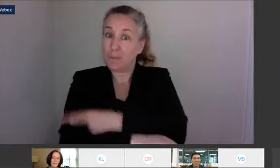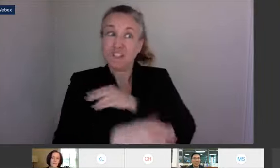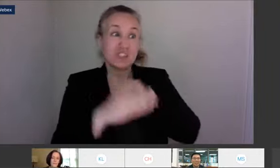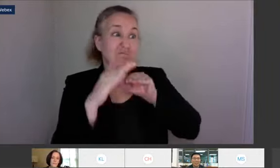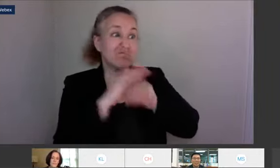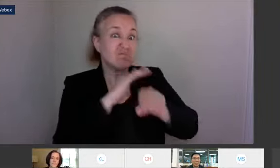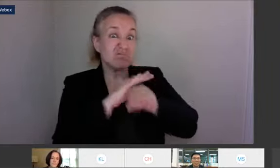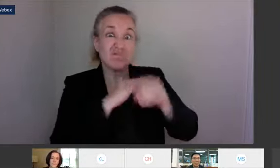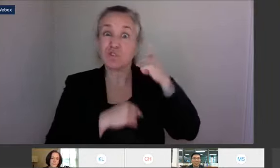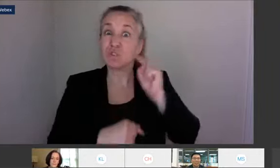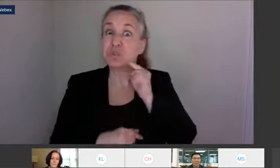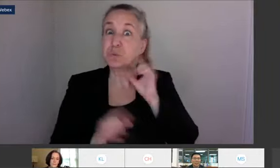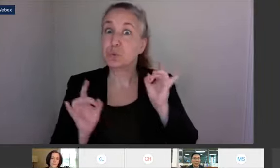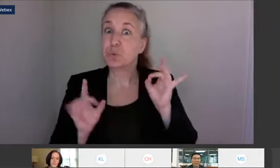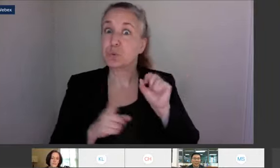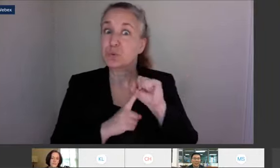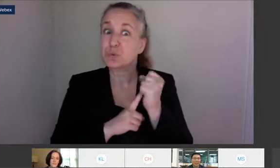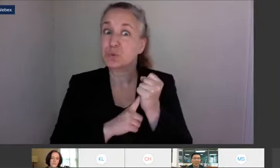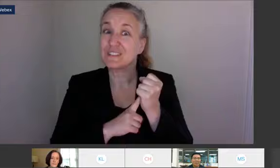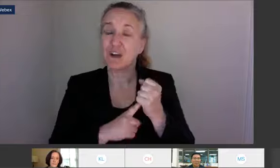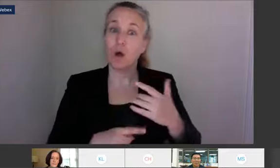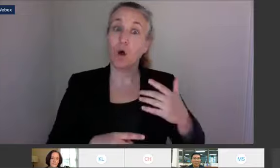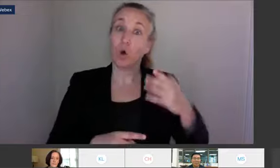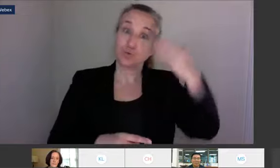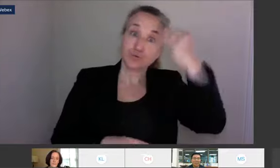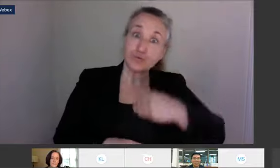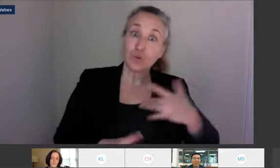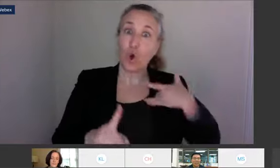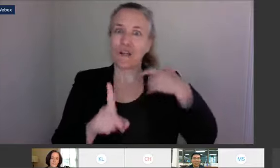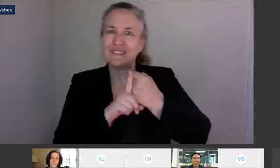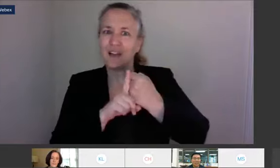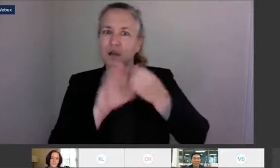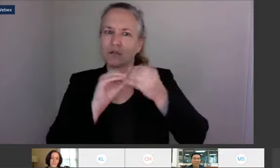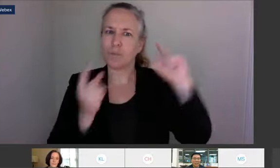such as stroke and heart attack and we do see this reflected in our county want